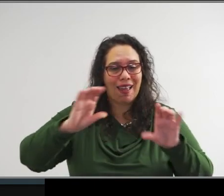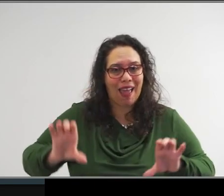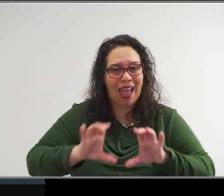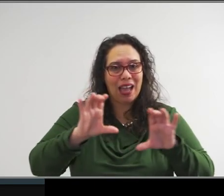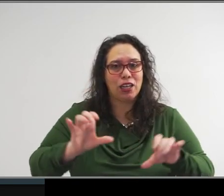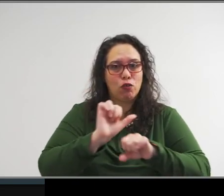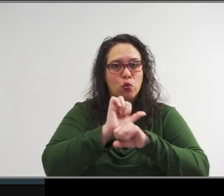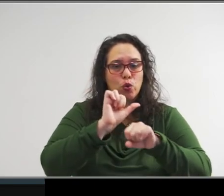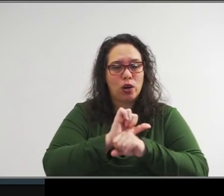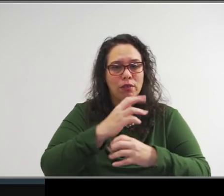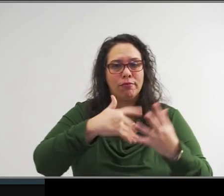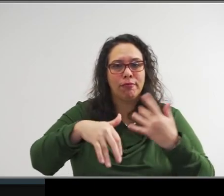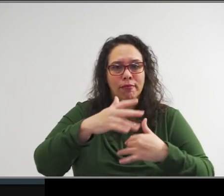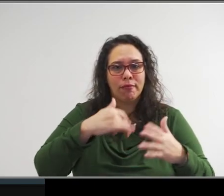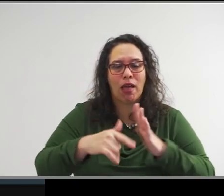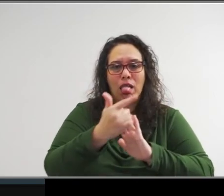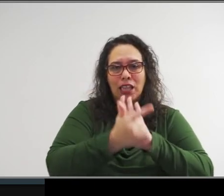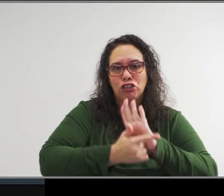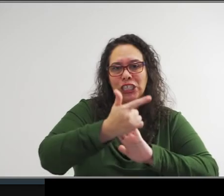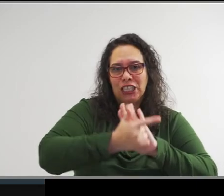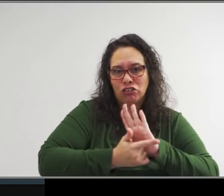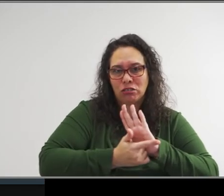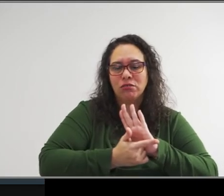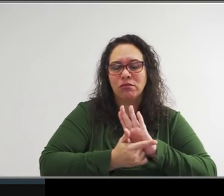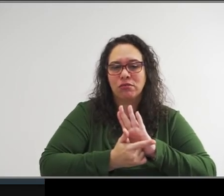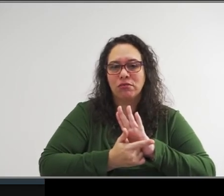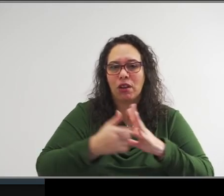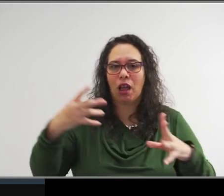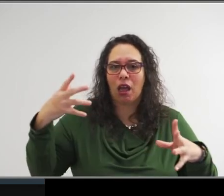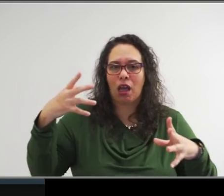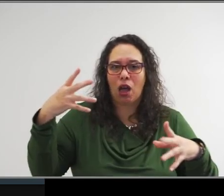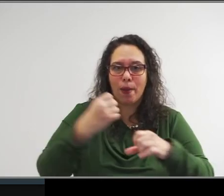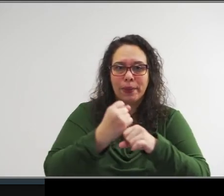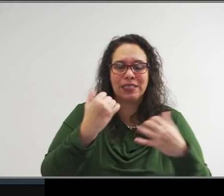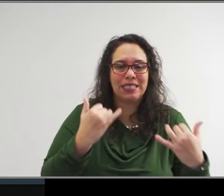around legislation culminating today in a presentation